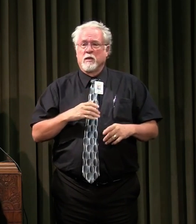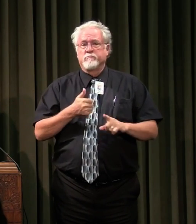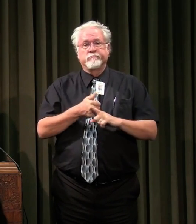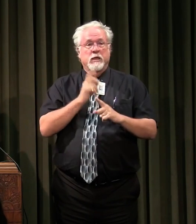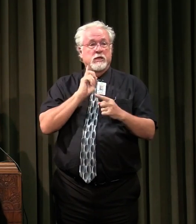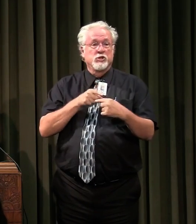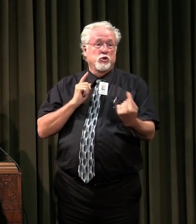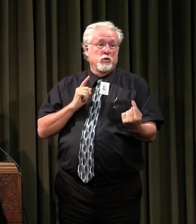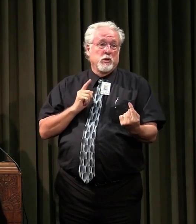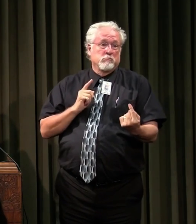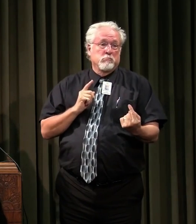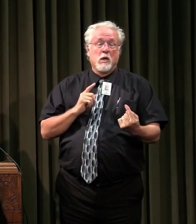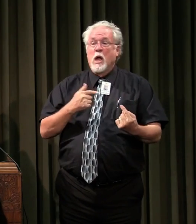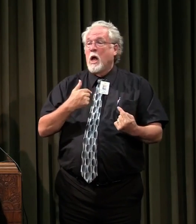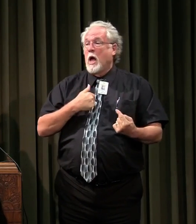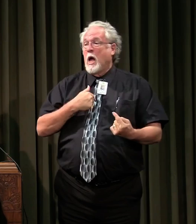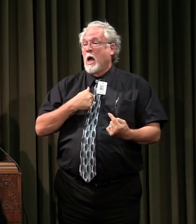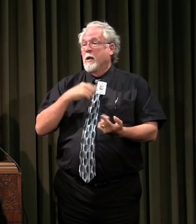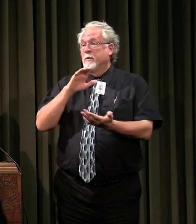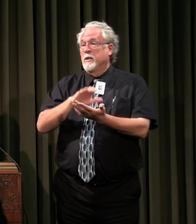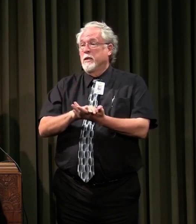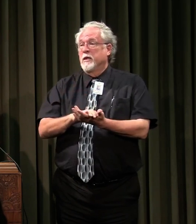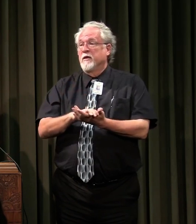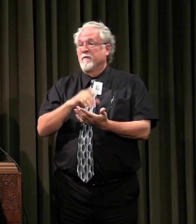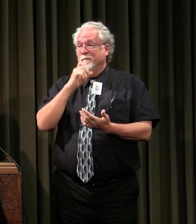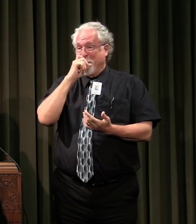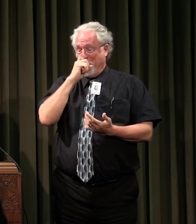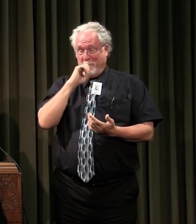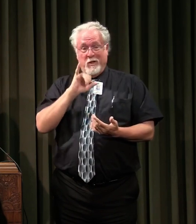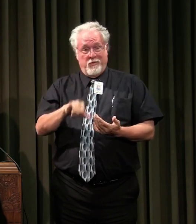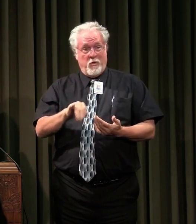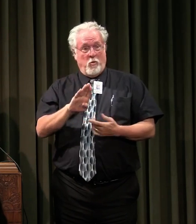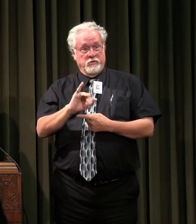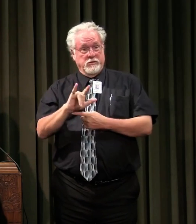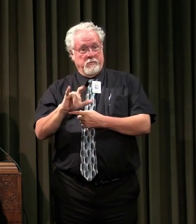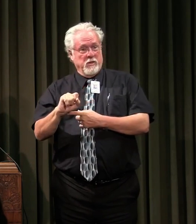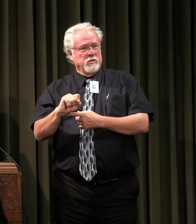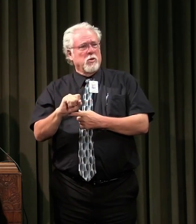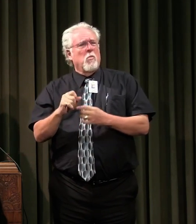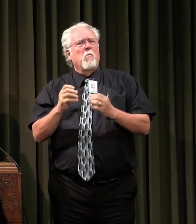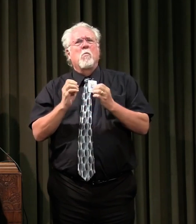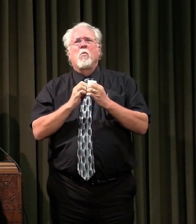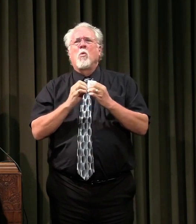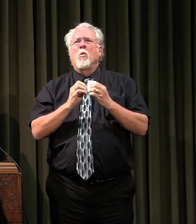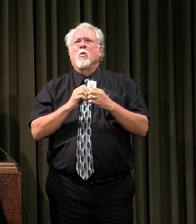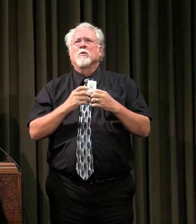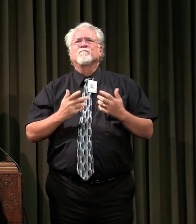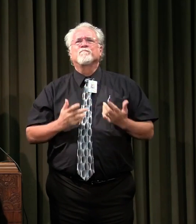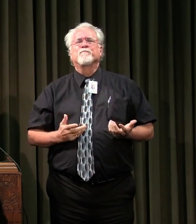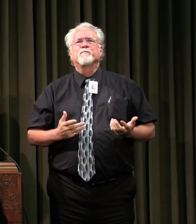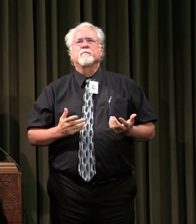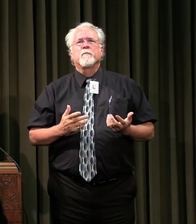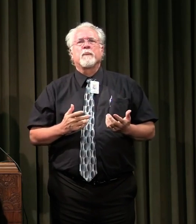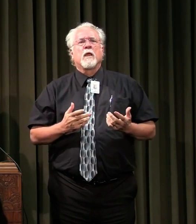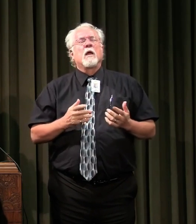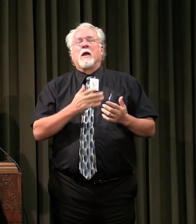that i believe that that those bills would be much more much better received